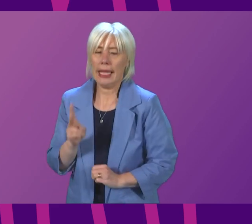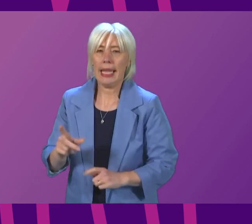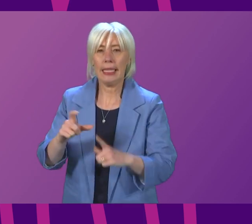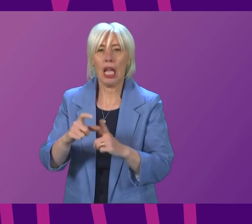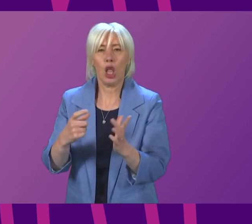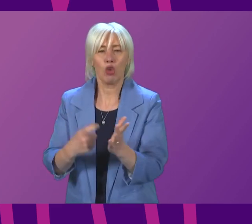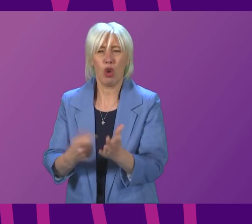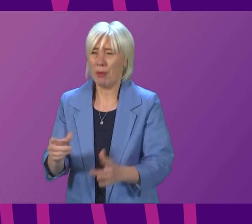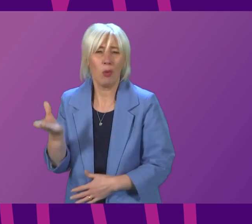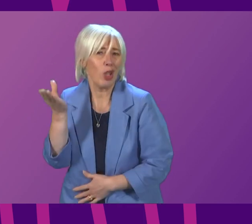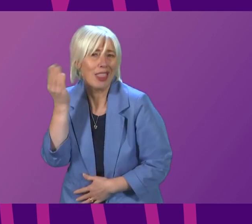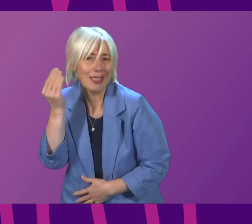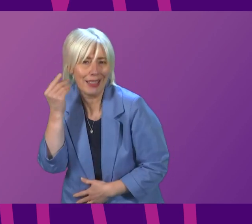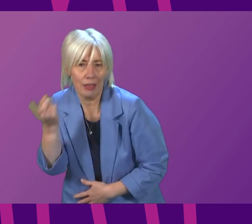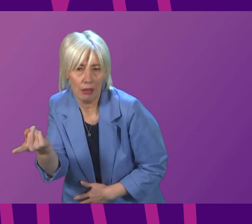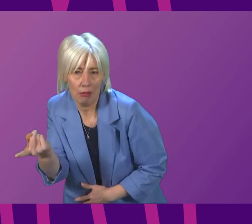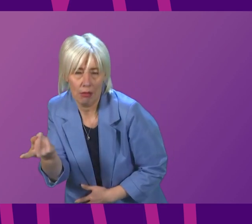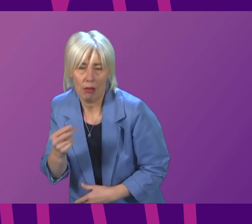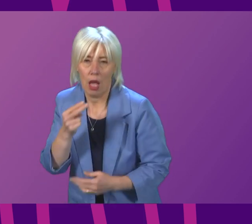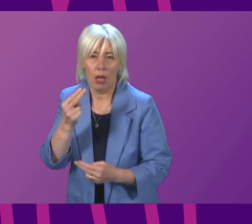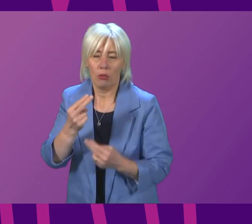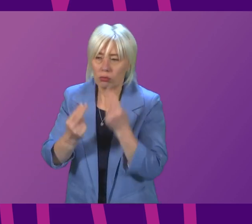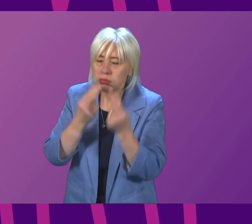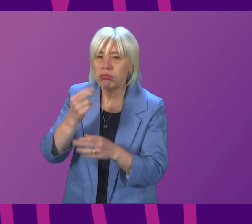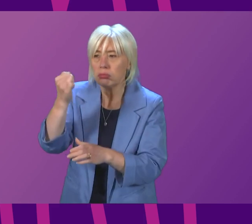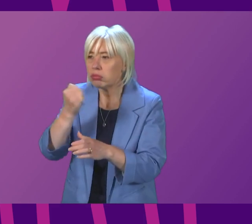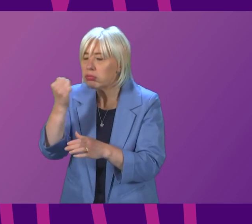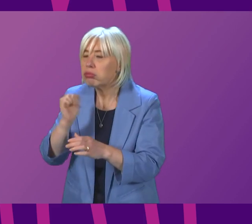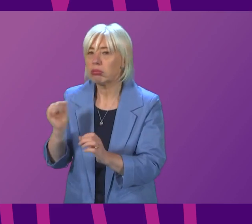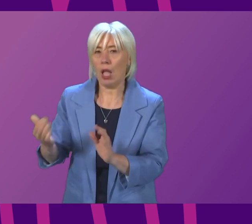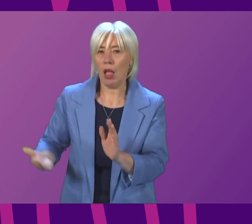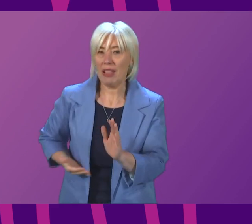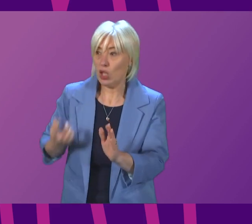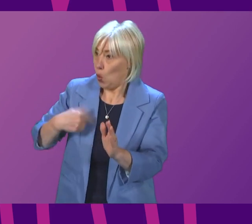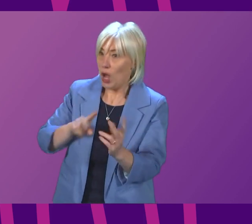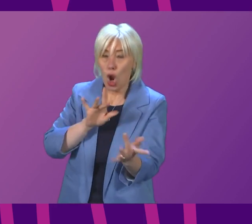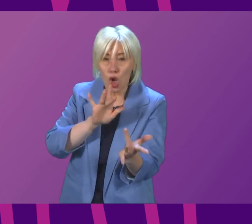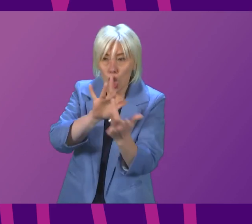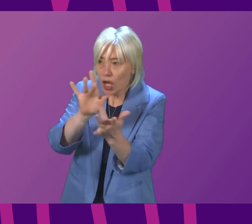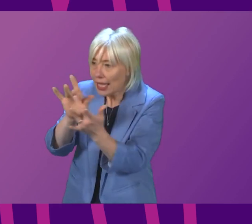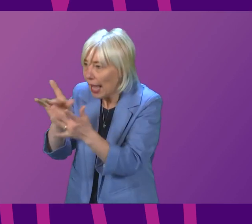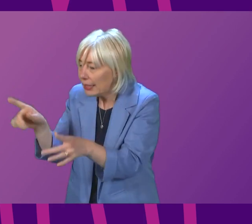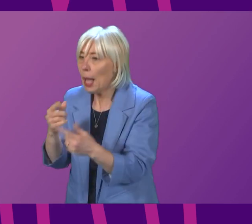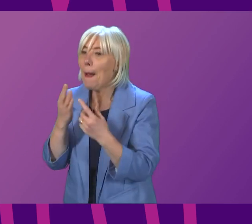want to listen—businesses are being contacted and asked to complete a declaration.